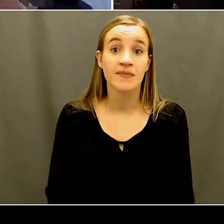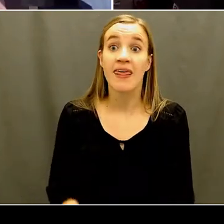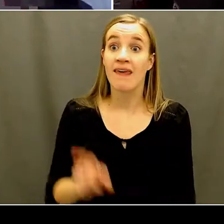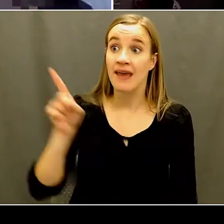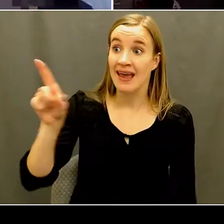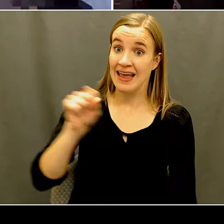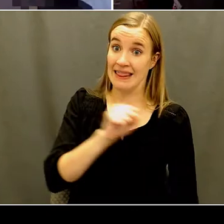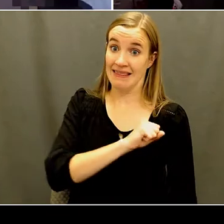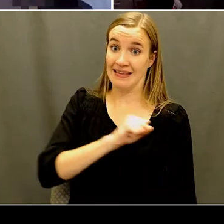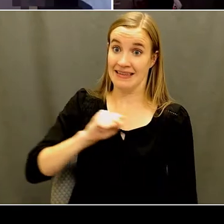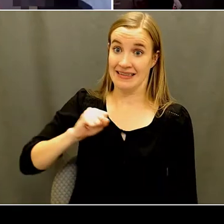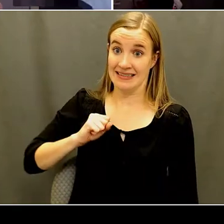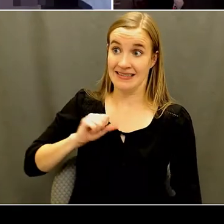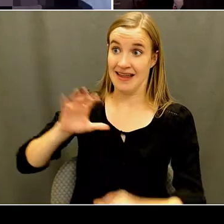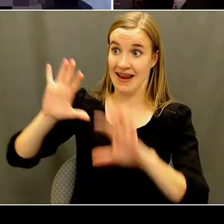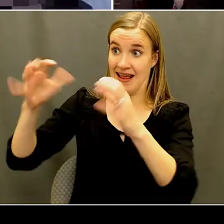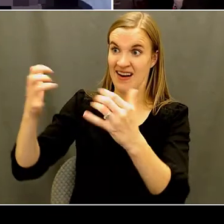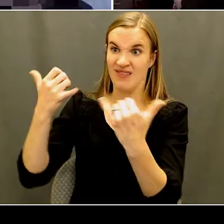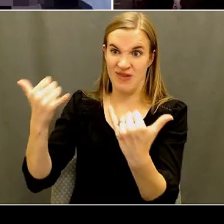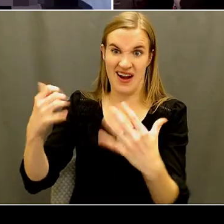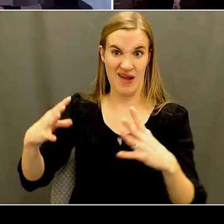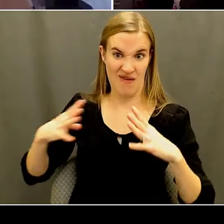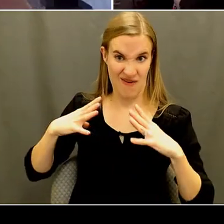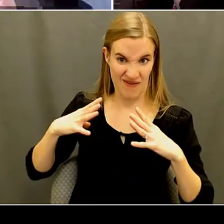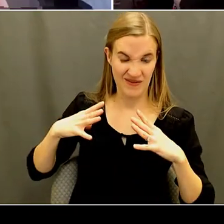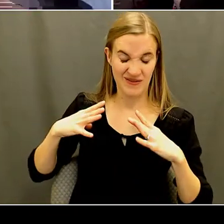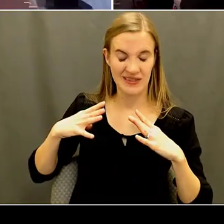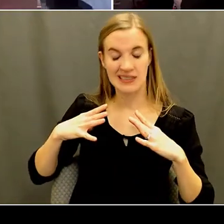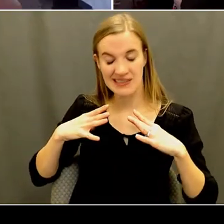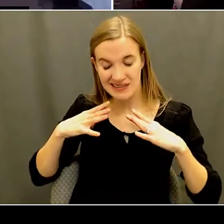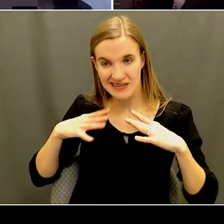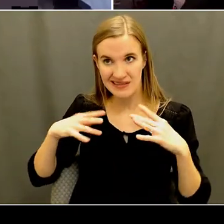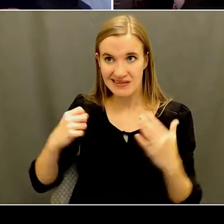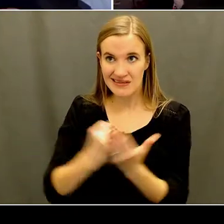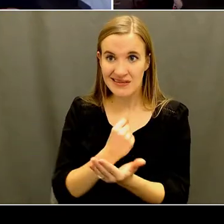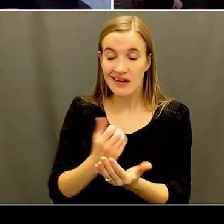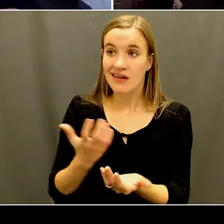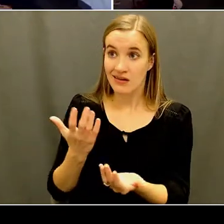things like that. The other thing that we've seen in Florida for example,